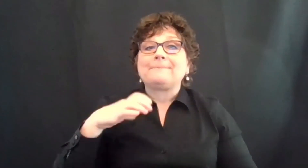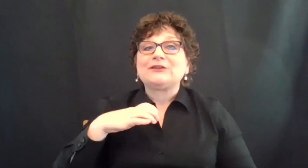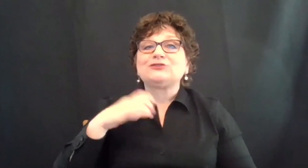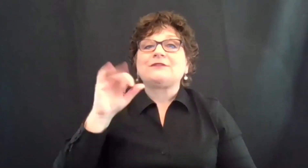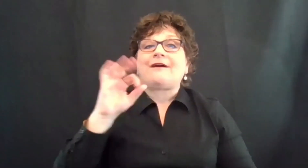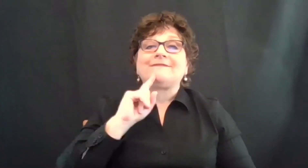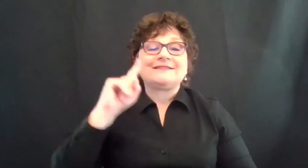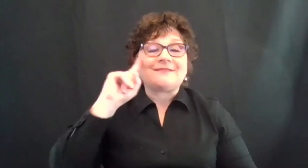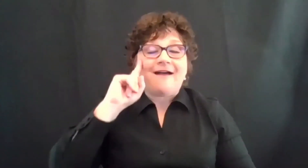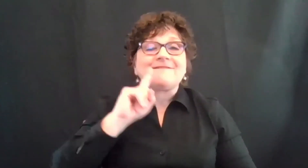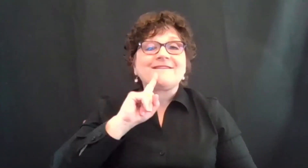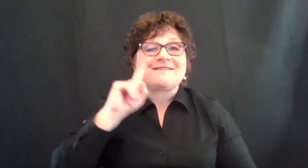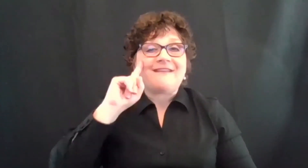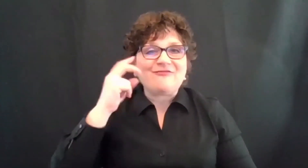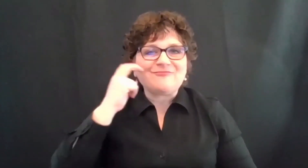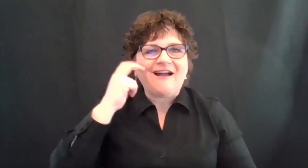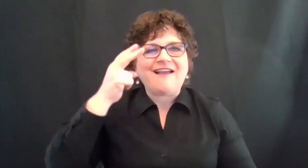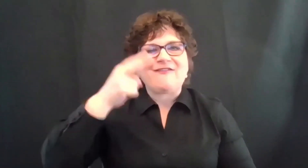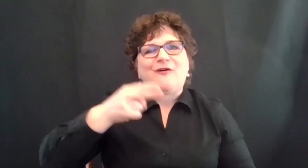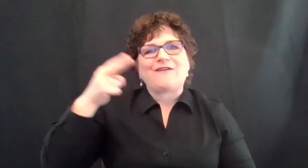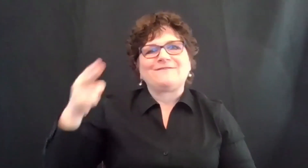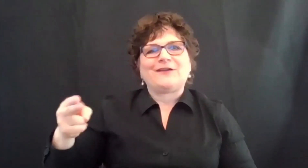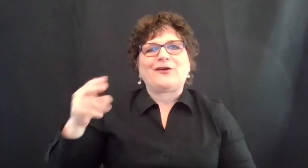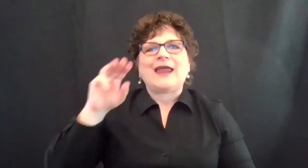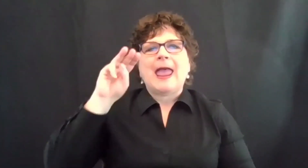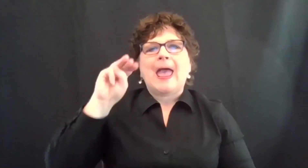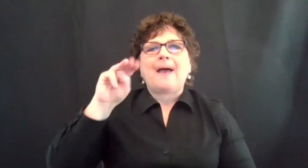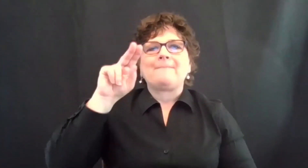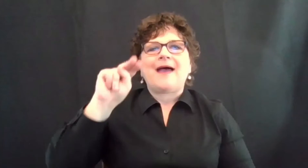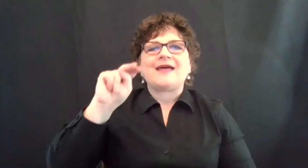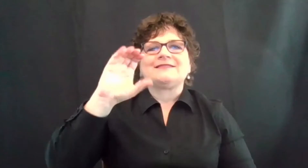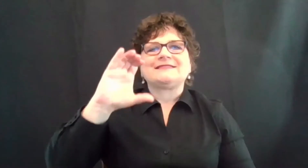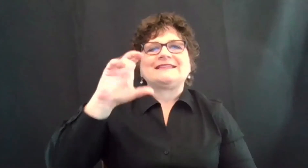of the Deaf, DeafBlind, and Hard of Hearing (MNCDHH).